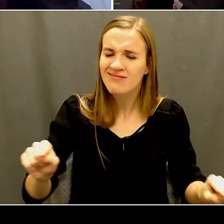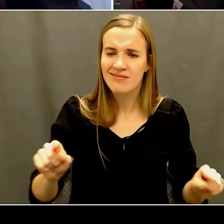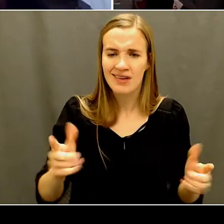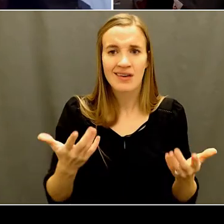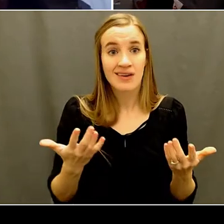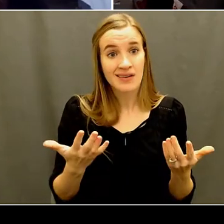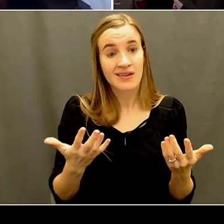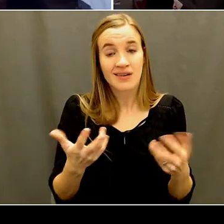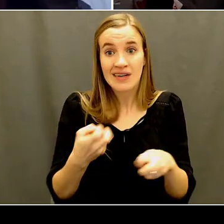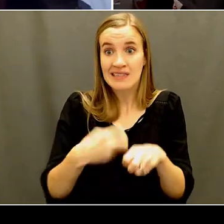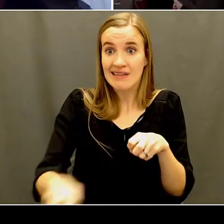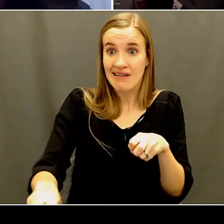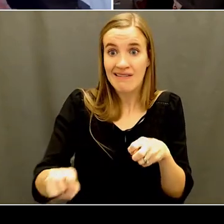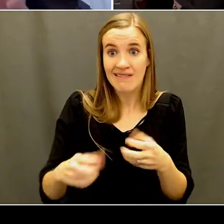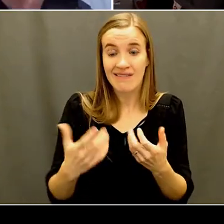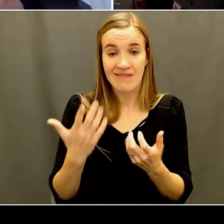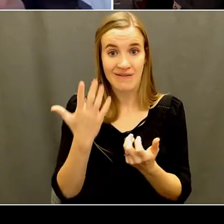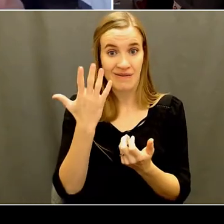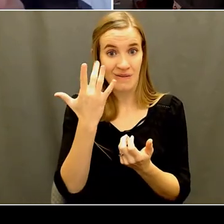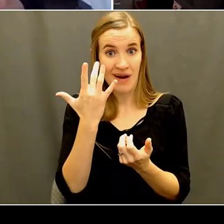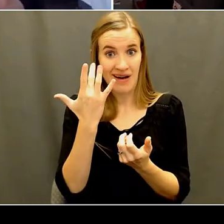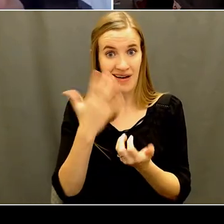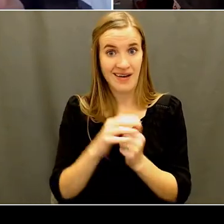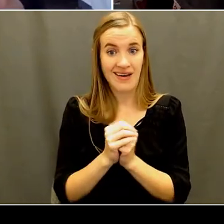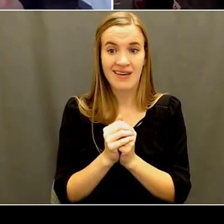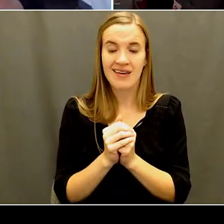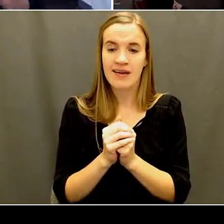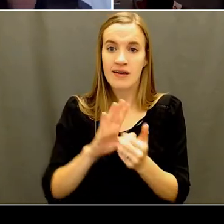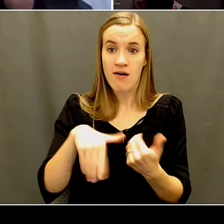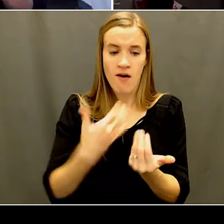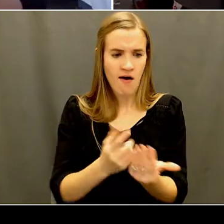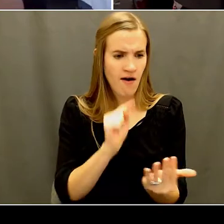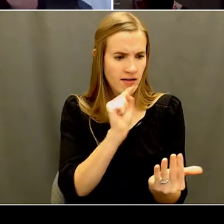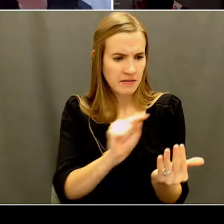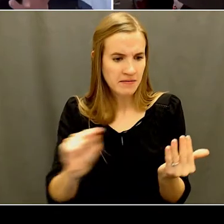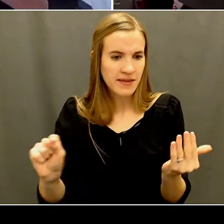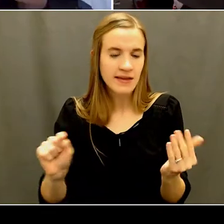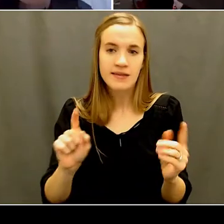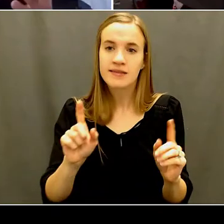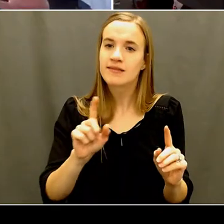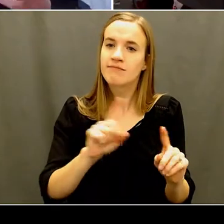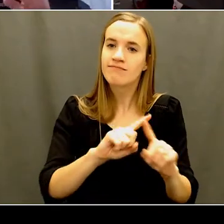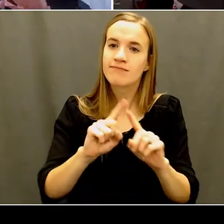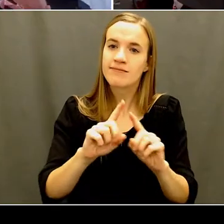can get tricky is all of these, all of these different people and communities